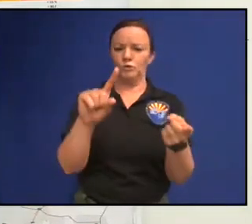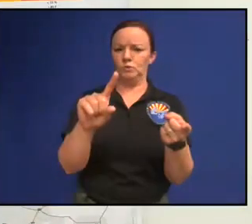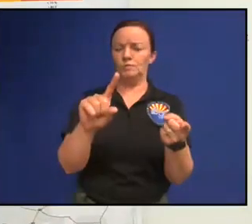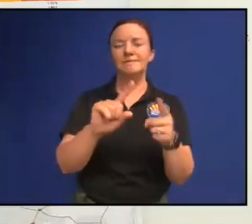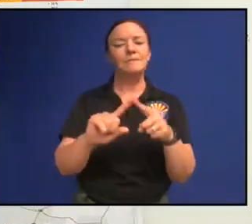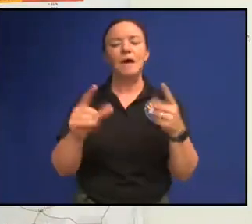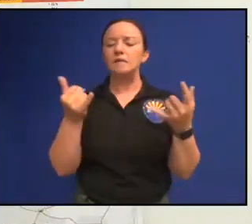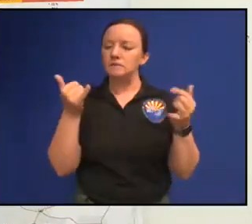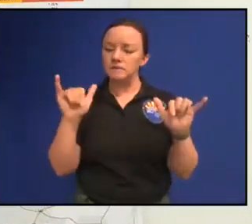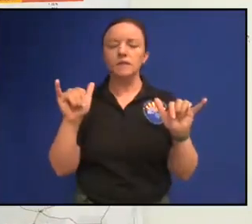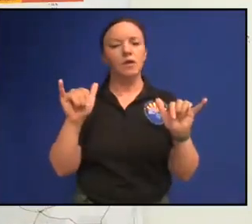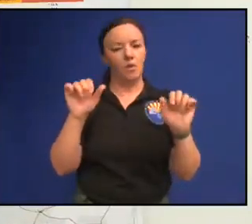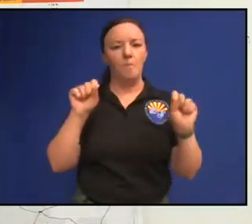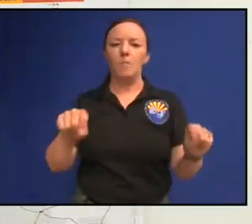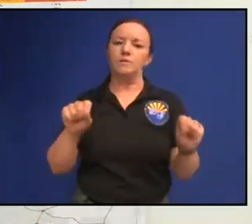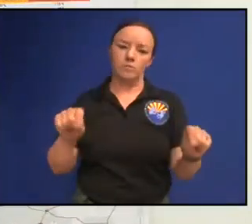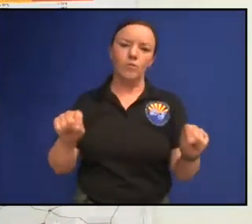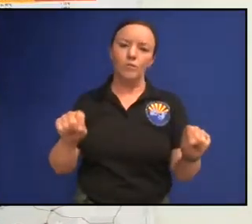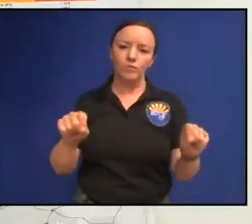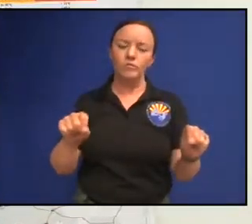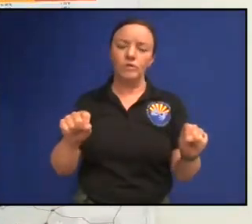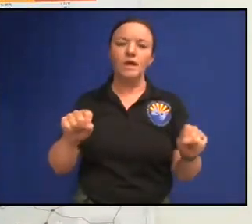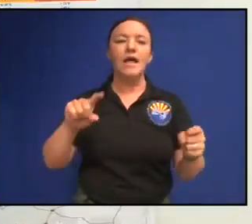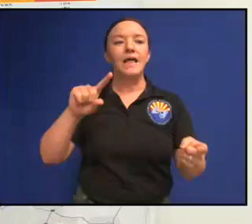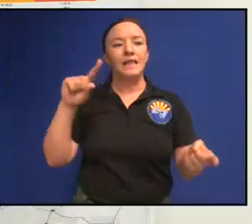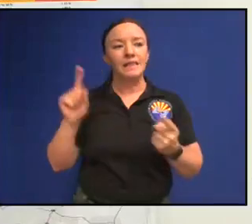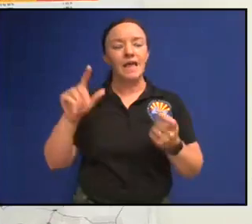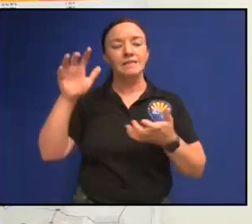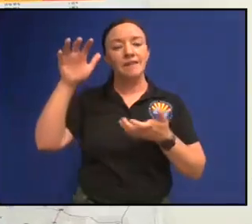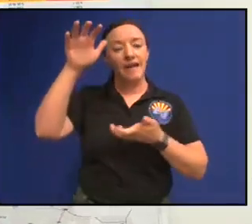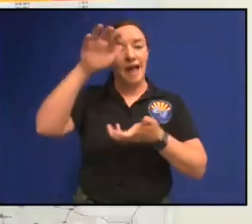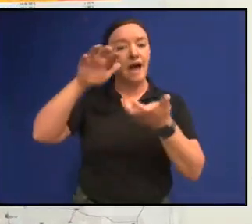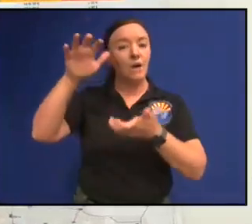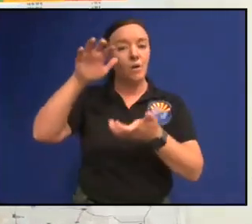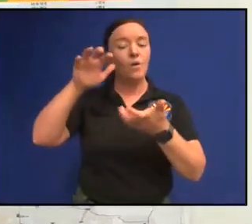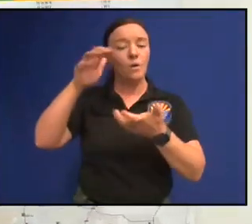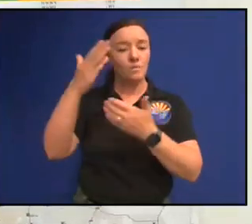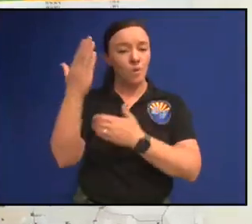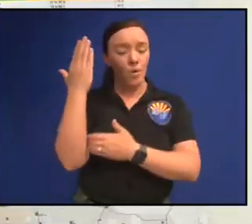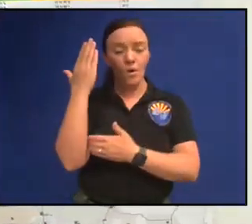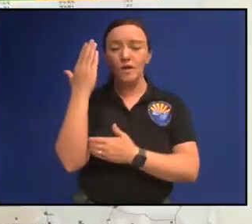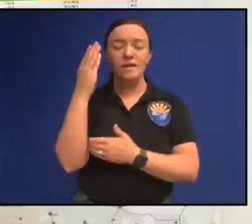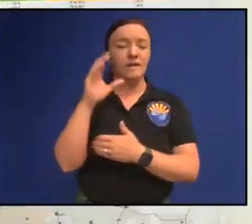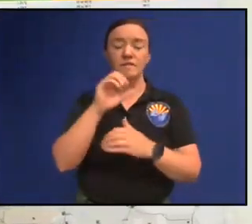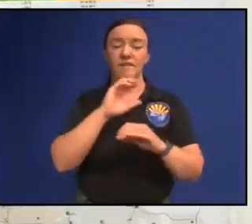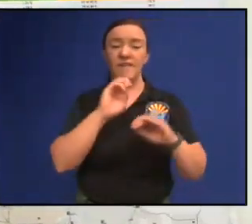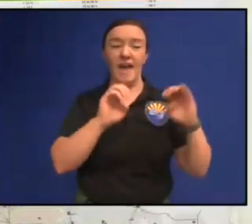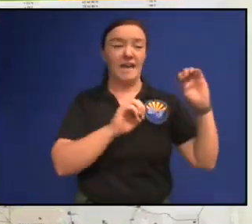LESS CLOUDS IN THE MORNING, NOT GETTING THE EAST PUSH THAT WE DID THIS MORNING AND KEEPING THE MOISTURE OVER